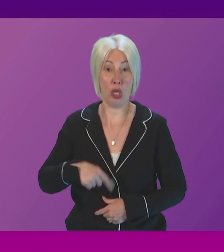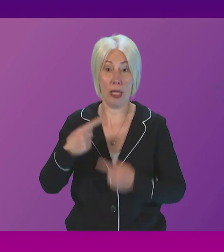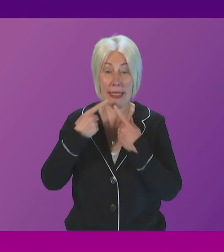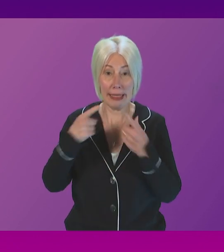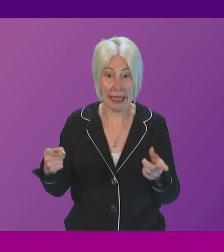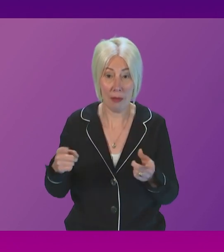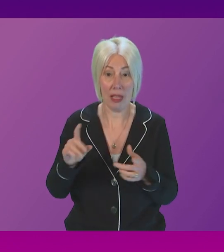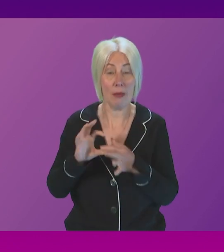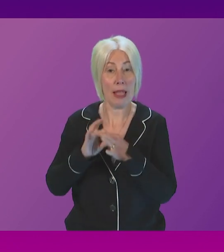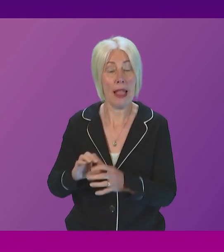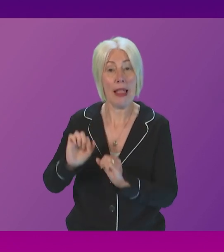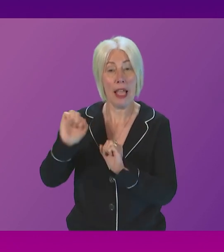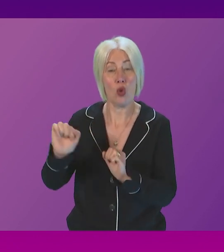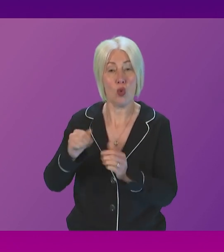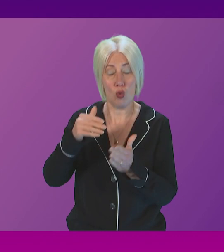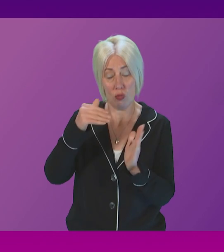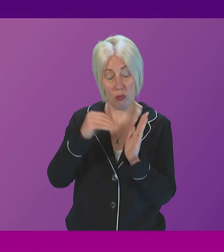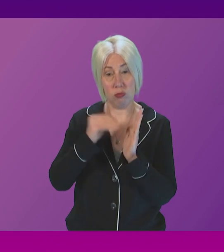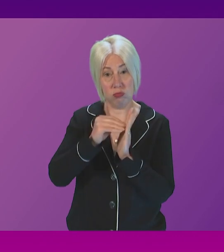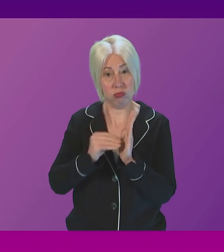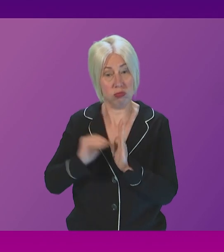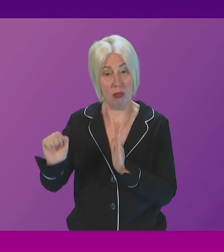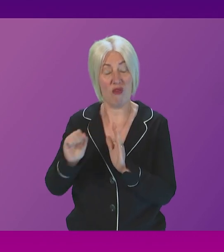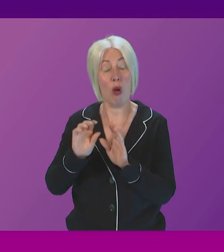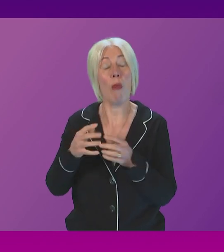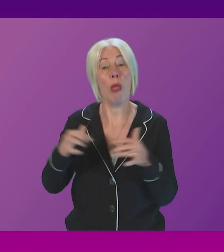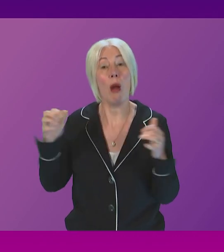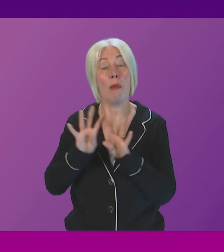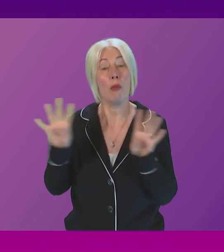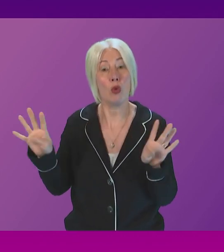course, subject to scheduling by the Parliamentary Bureau. So, in the interests of checking that